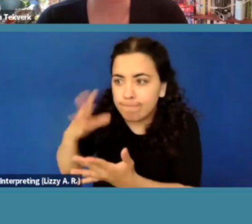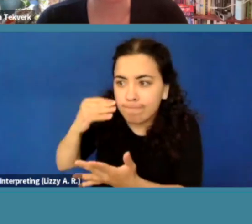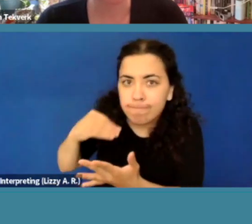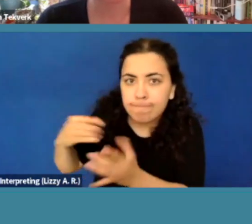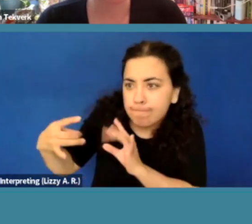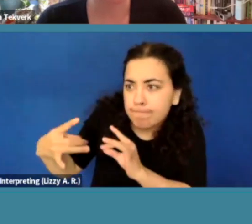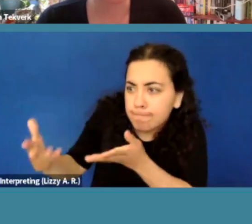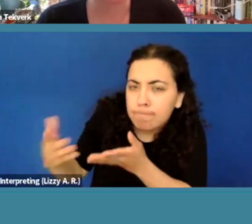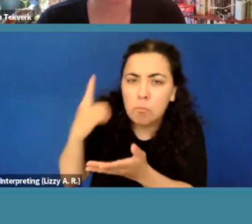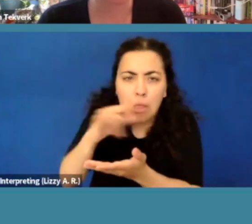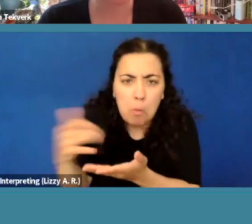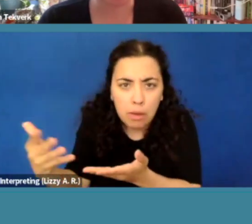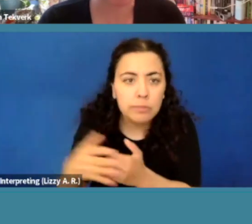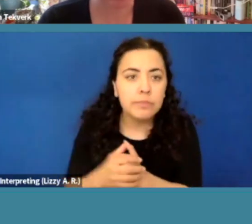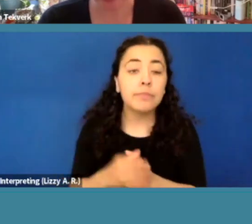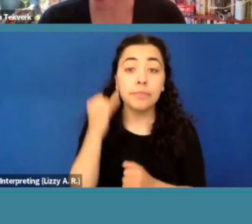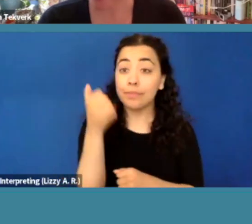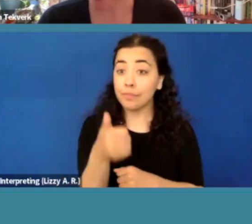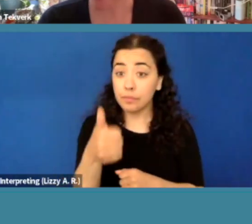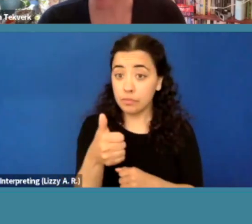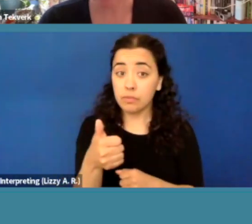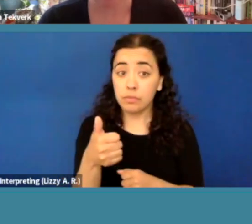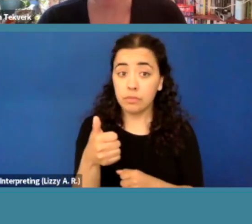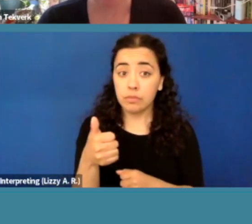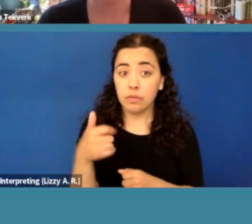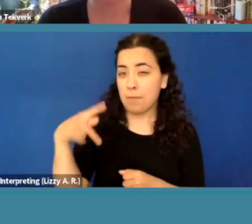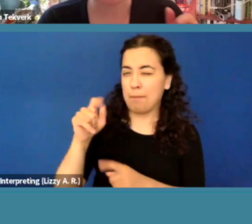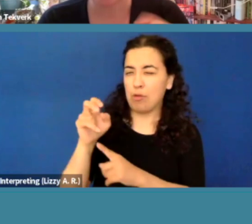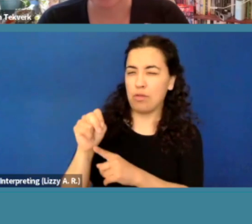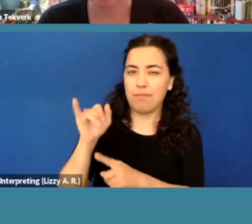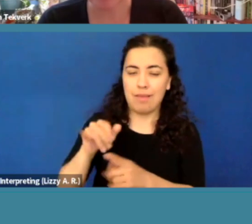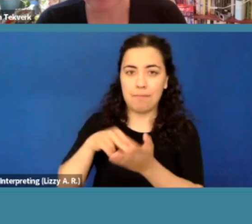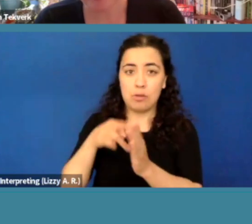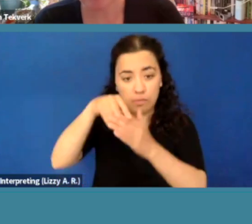If you are a patron- Next slide, please.